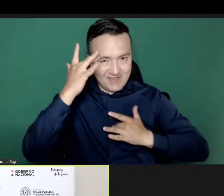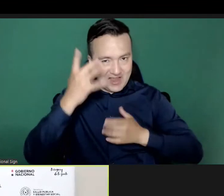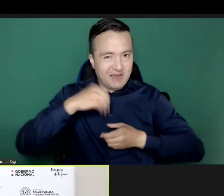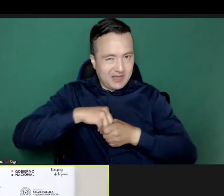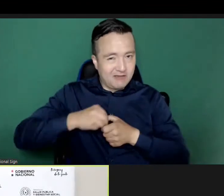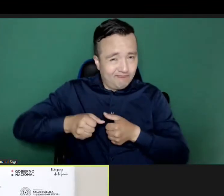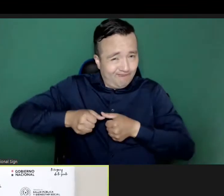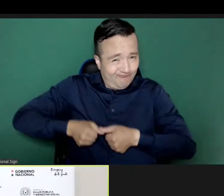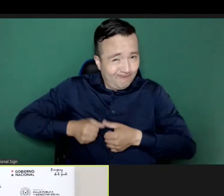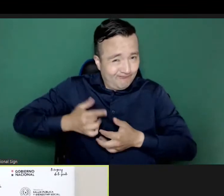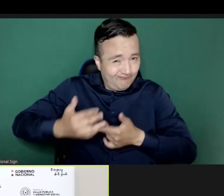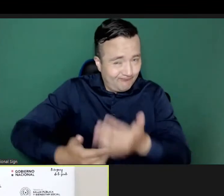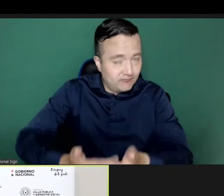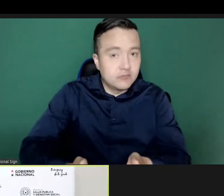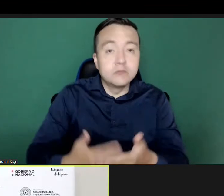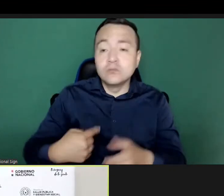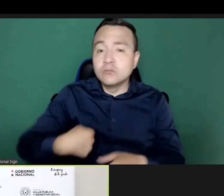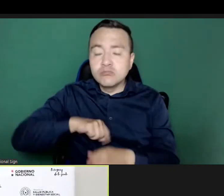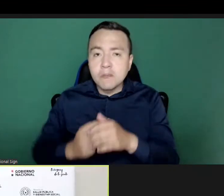we've been working on since 2013-2014.